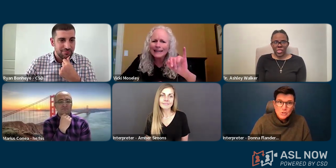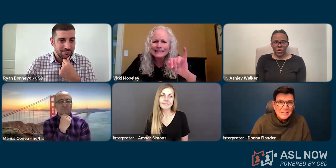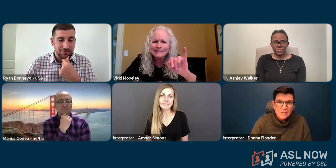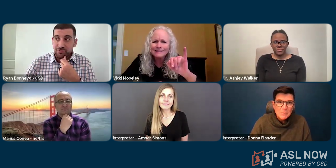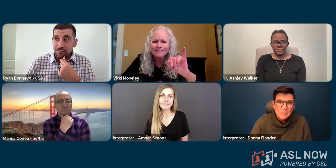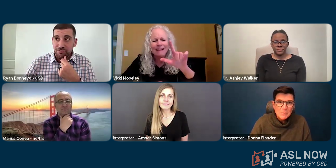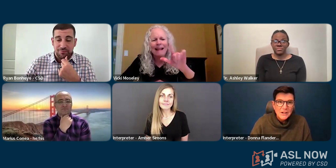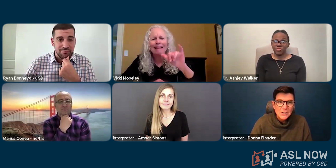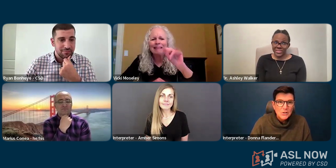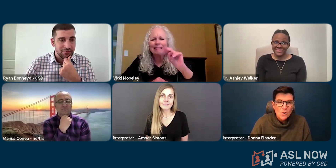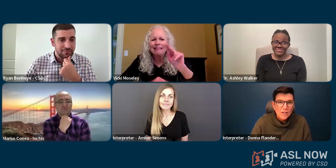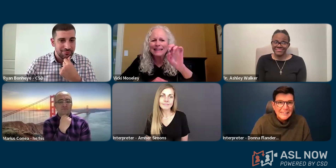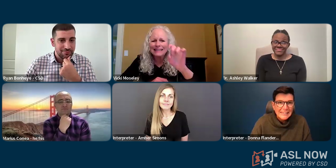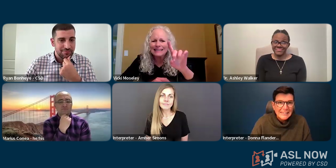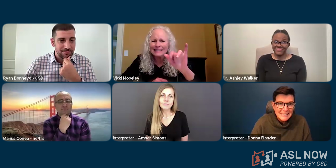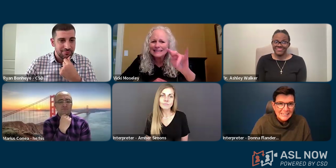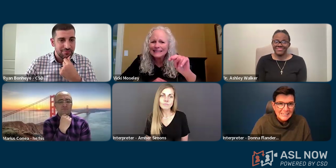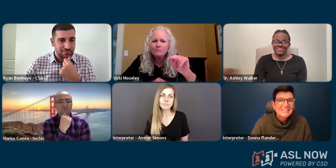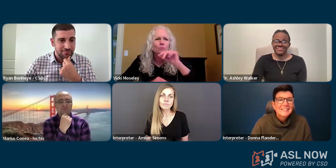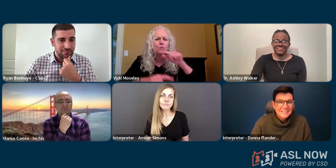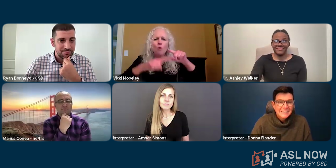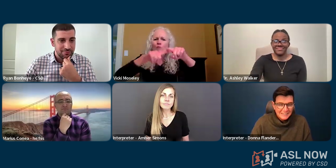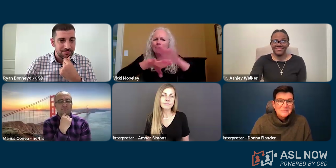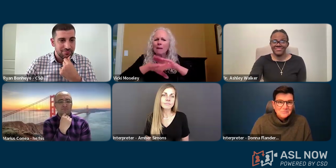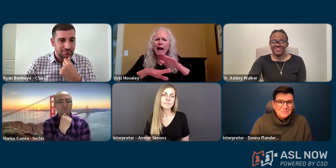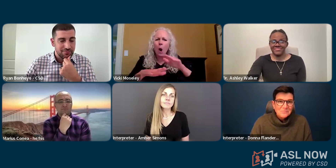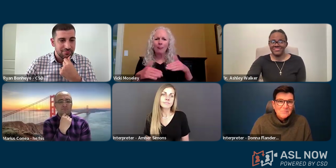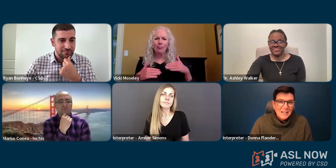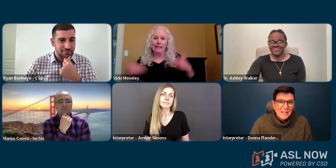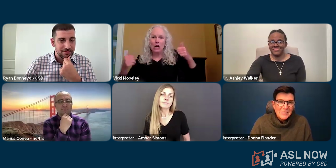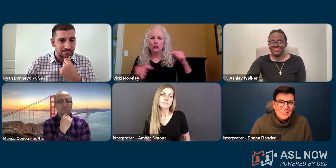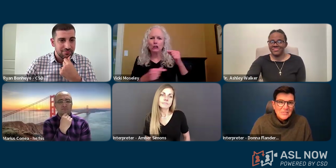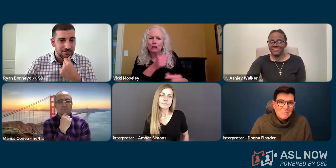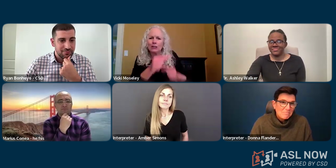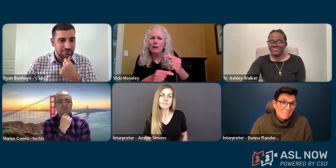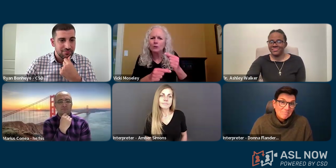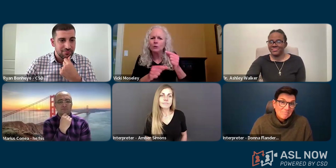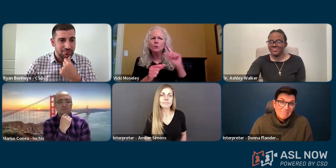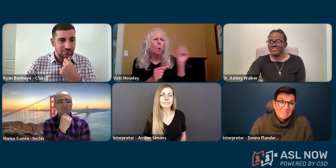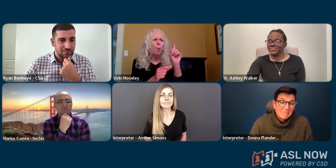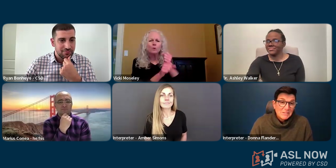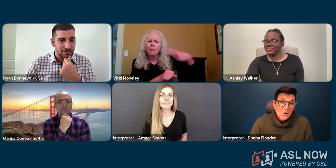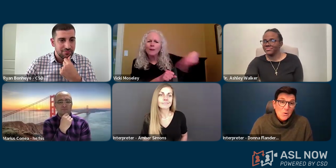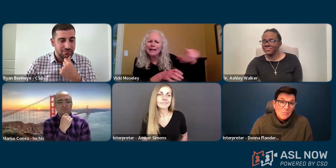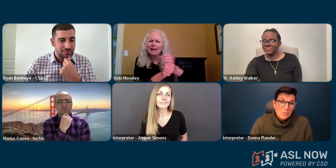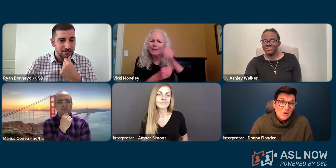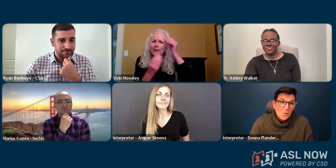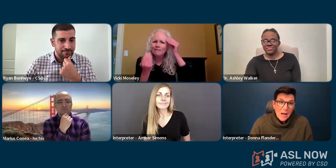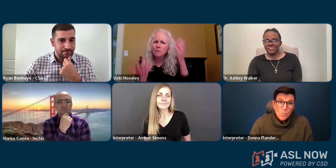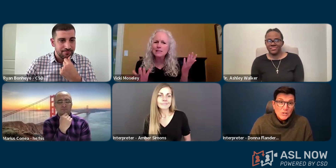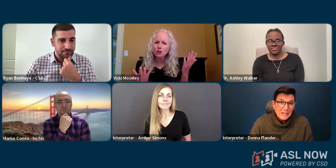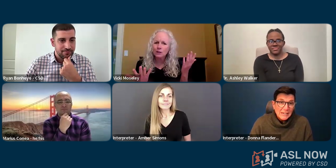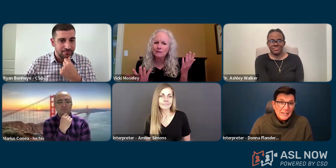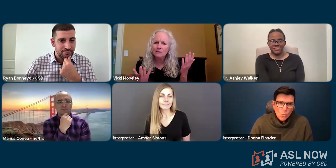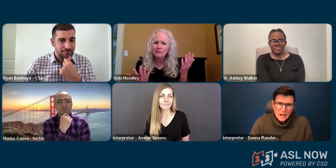but there are so many deaf people out there who aren't on LinkedIn. So, you know, I'm wondering